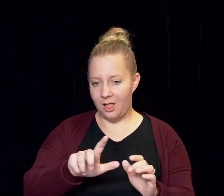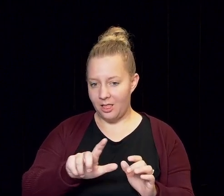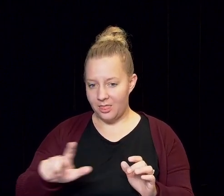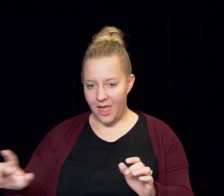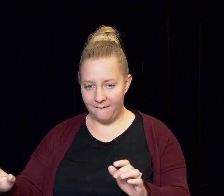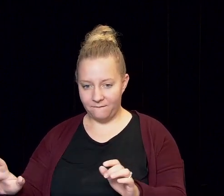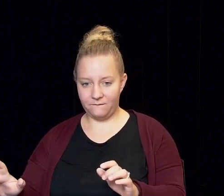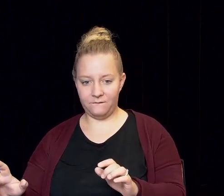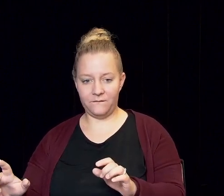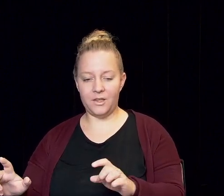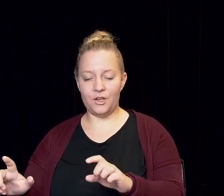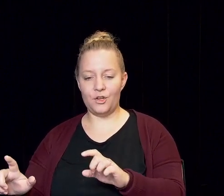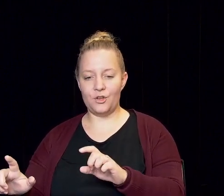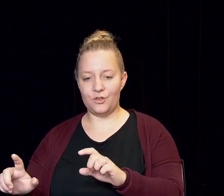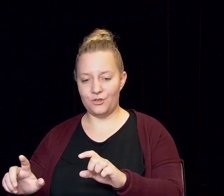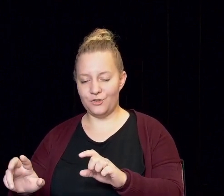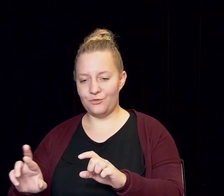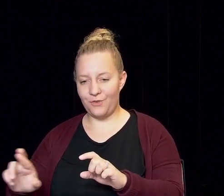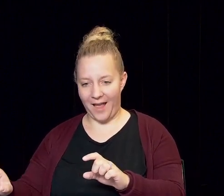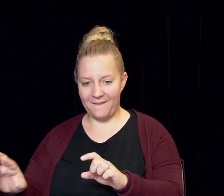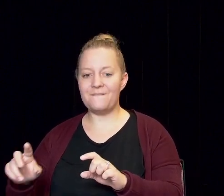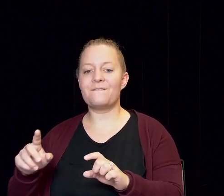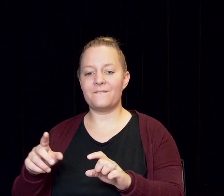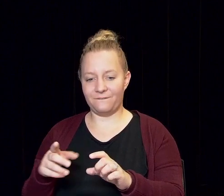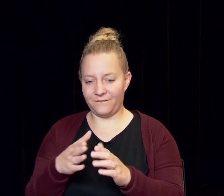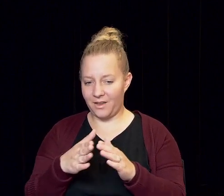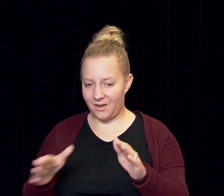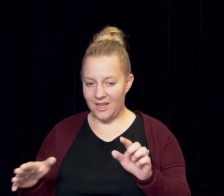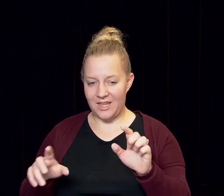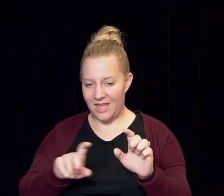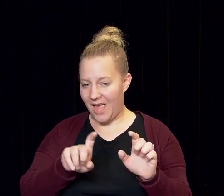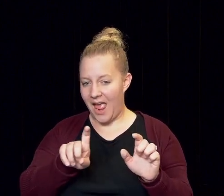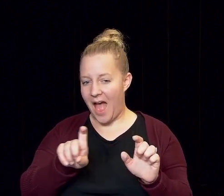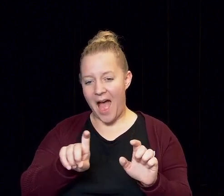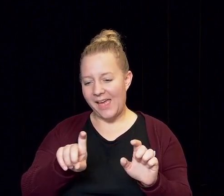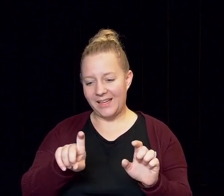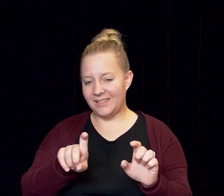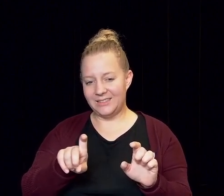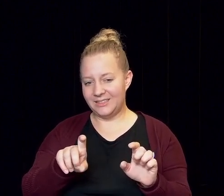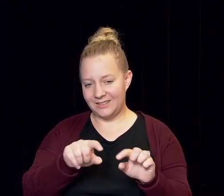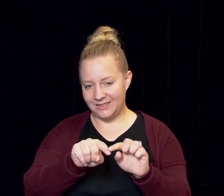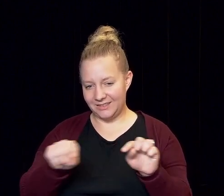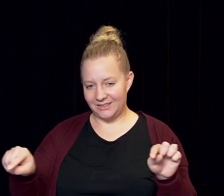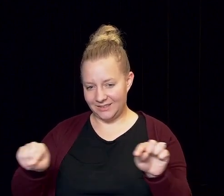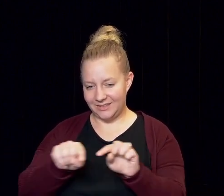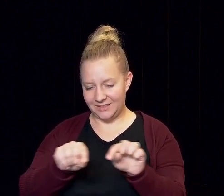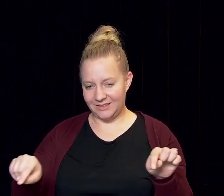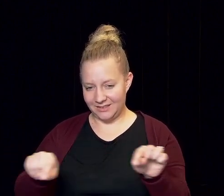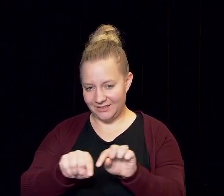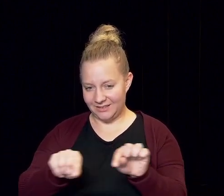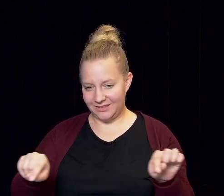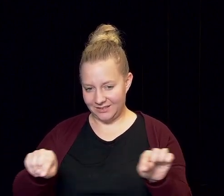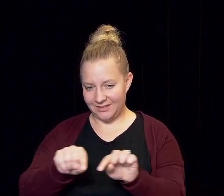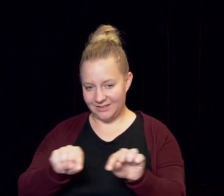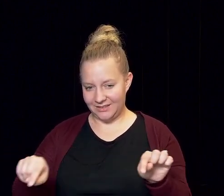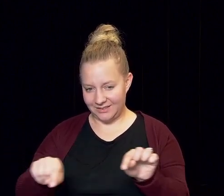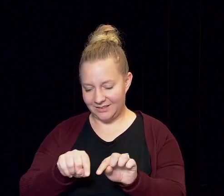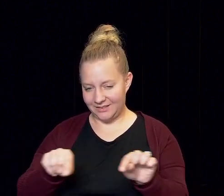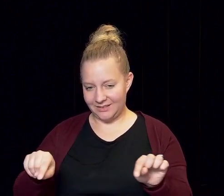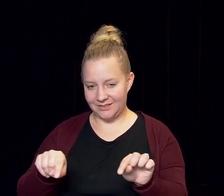this is our x-axis since it is pointing this arrow is pointing to this line right here going across.